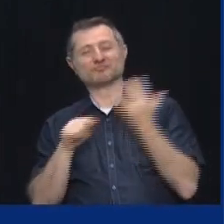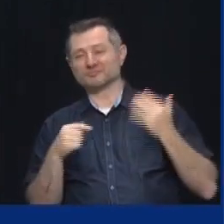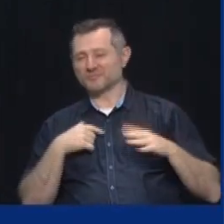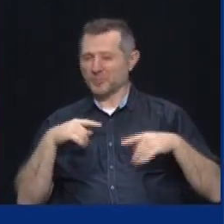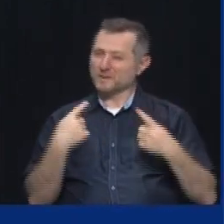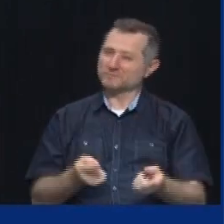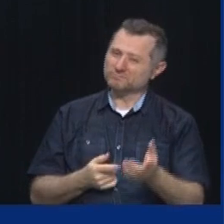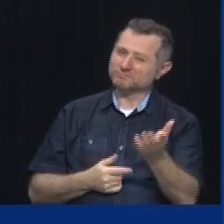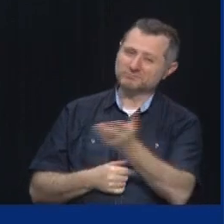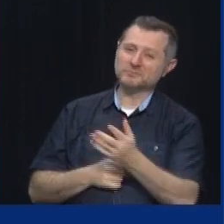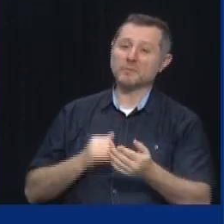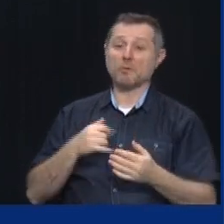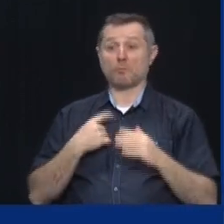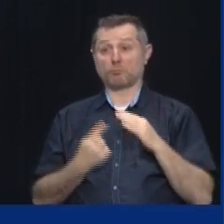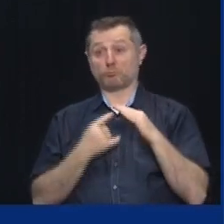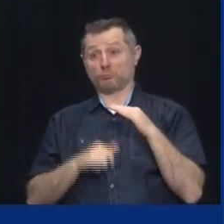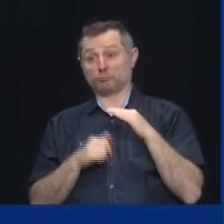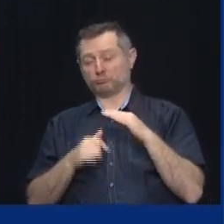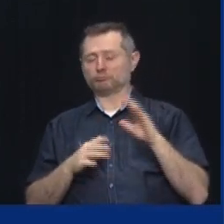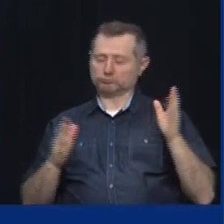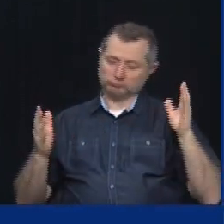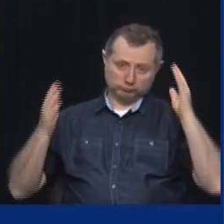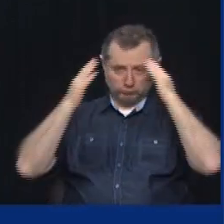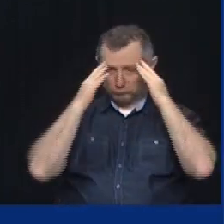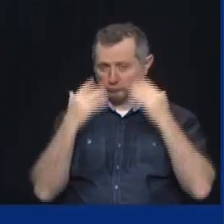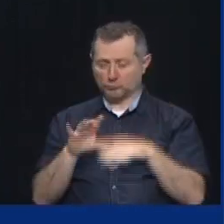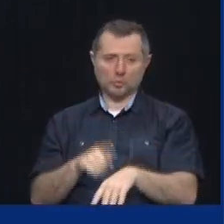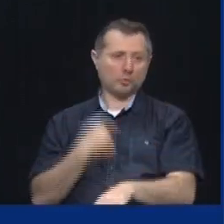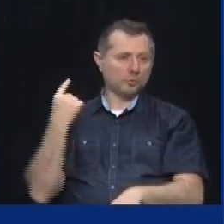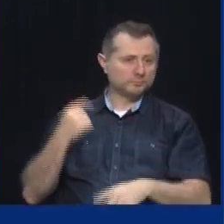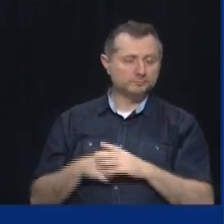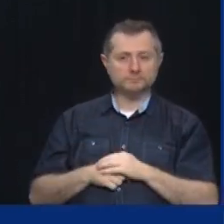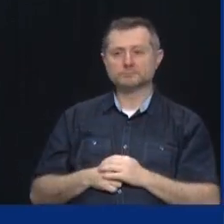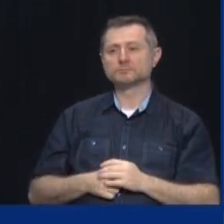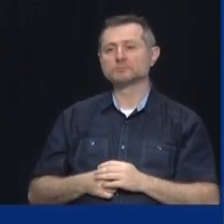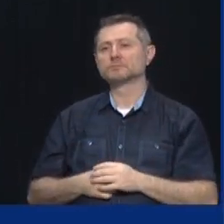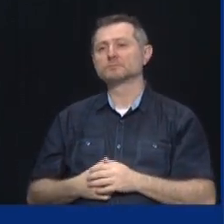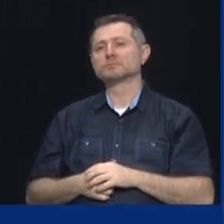PAST YEAR. THERE'S A LOT OF MAKING UP TO